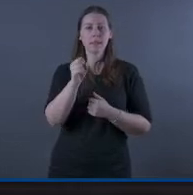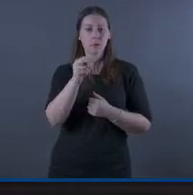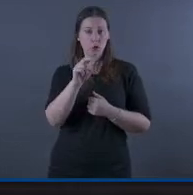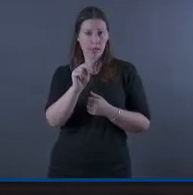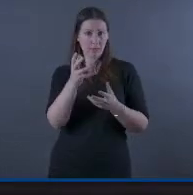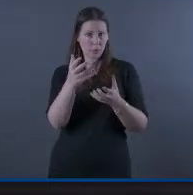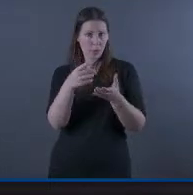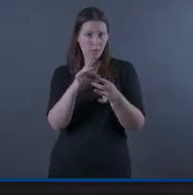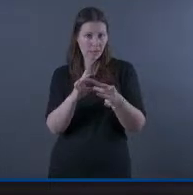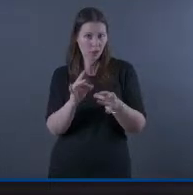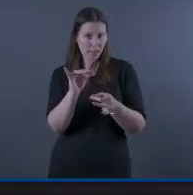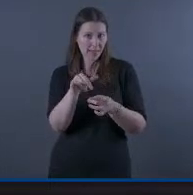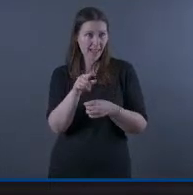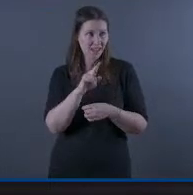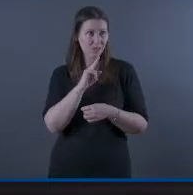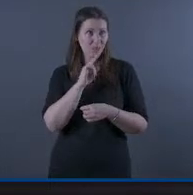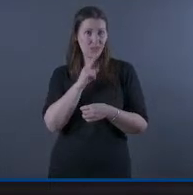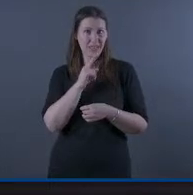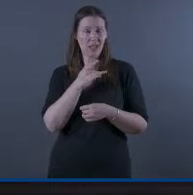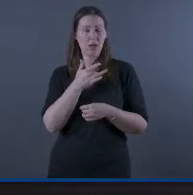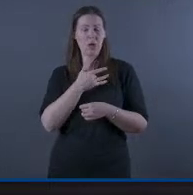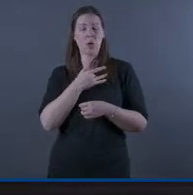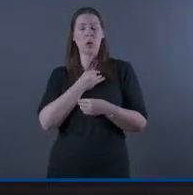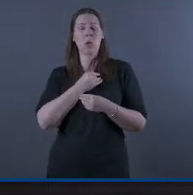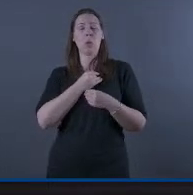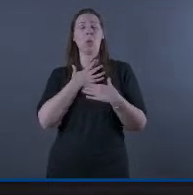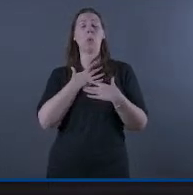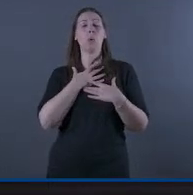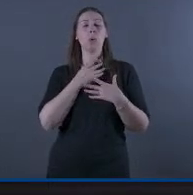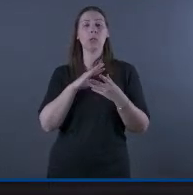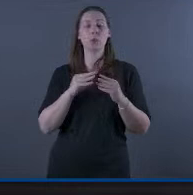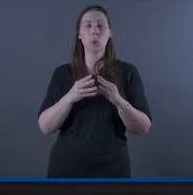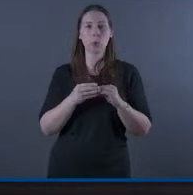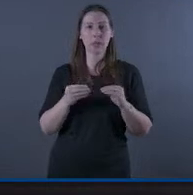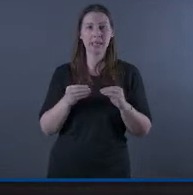There were just some really heartwarming good news stories from the last two weeks,